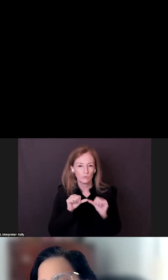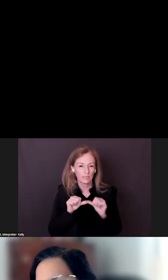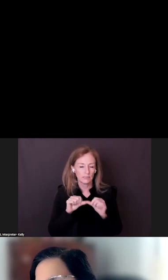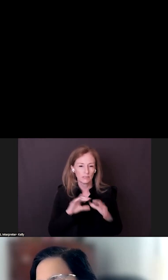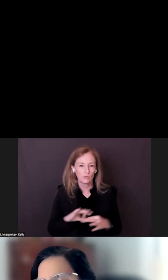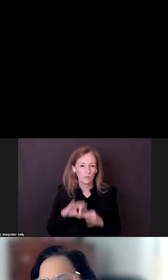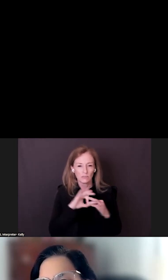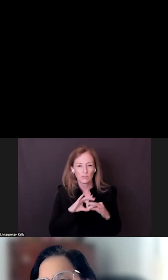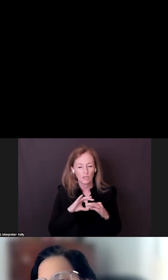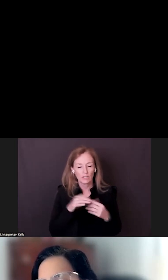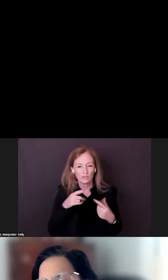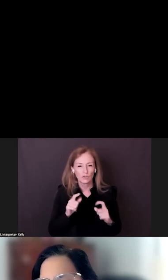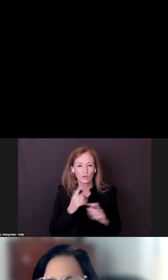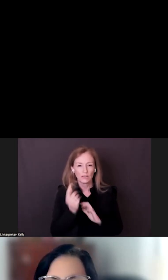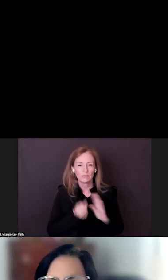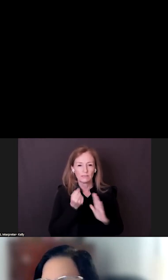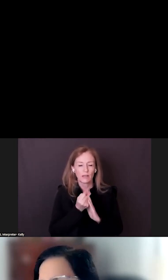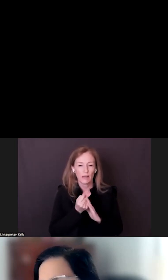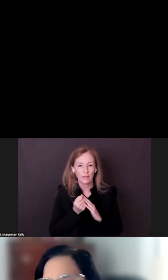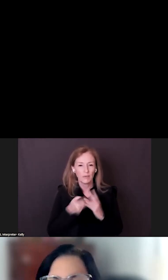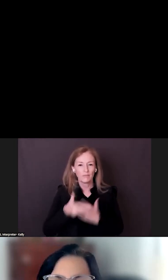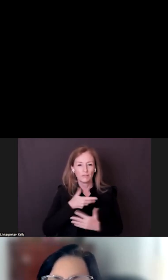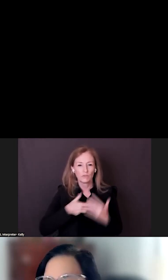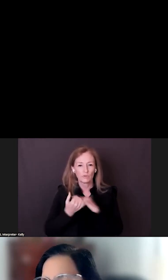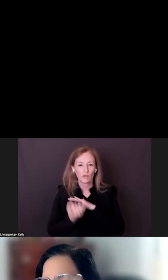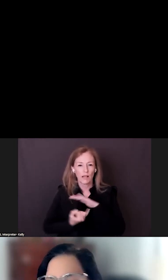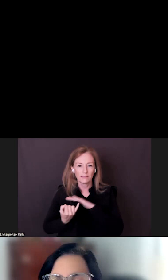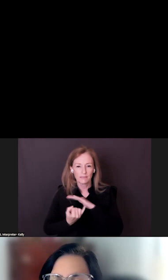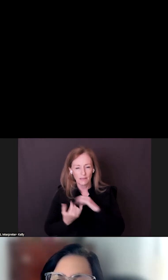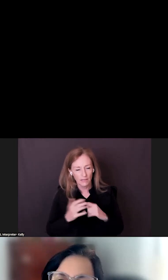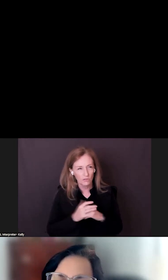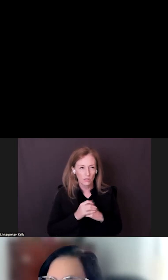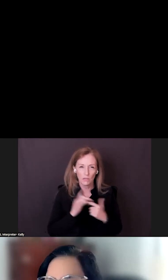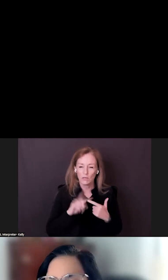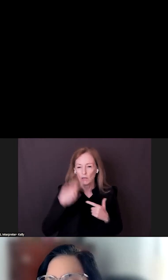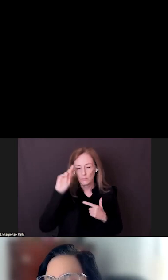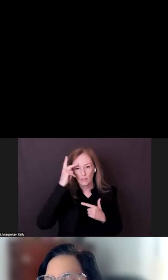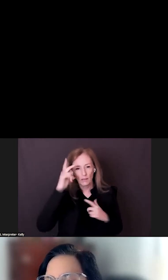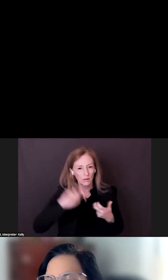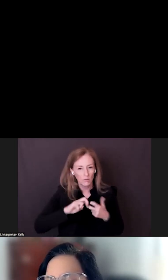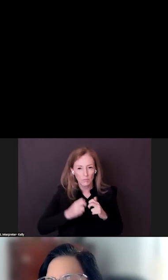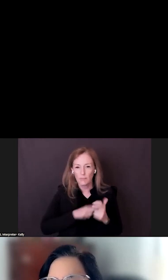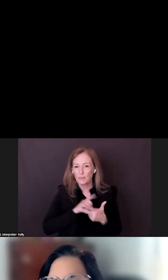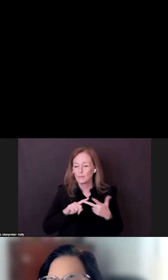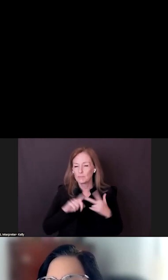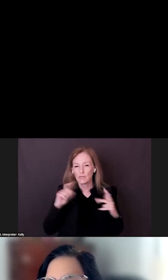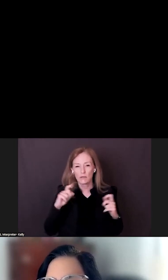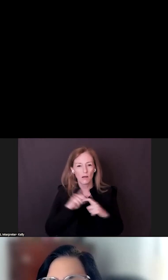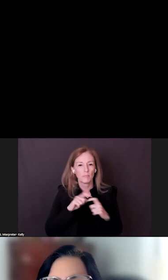ISOLATION AND ALL OF WHAT IS GOING ON IN THE WORLD TODAY AND